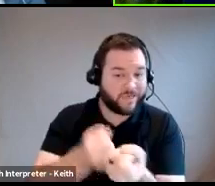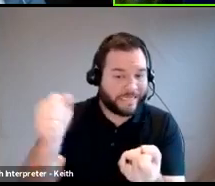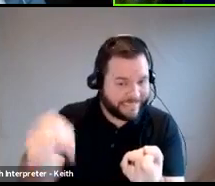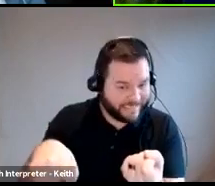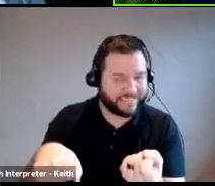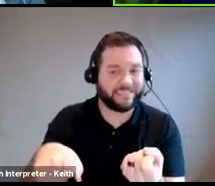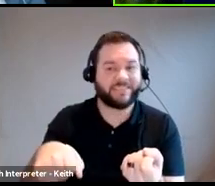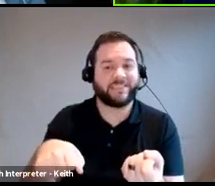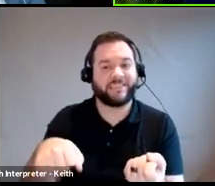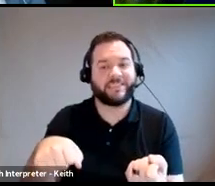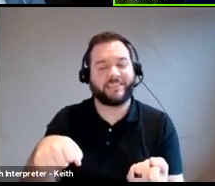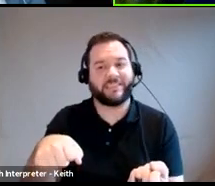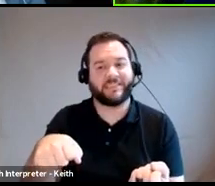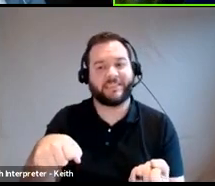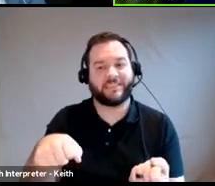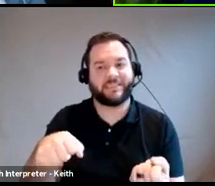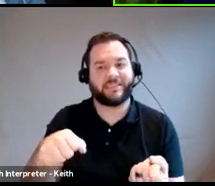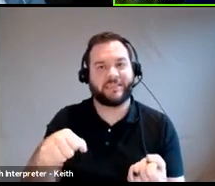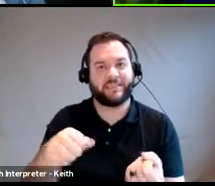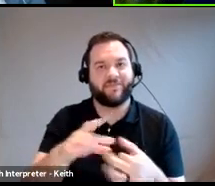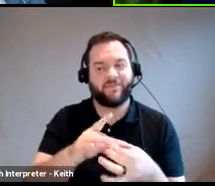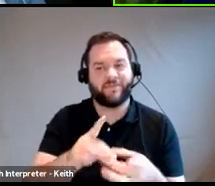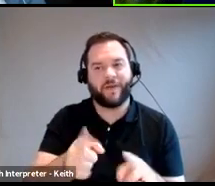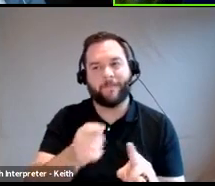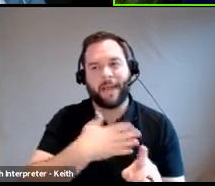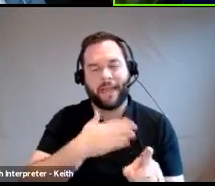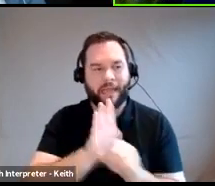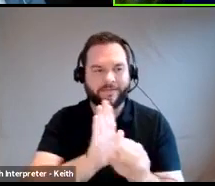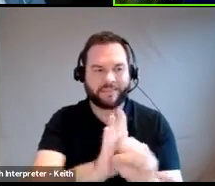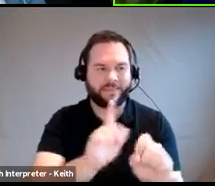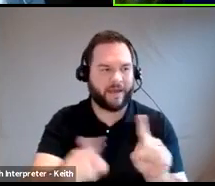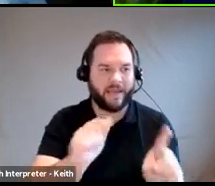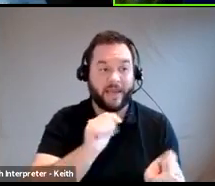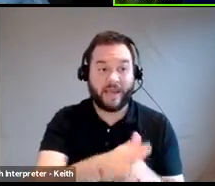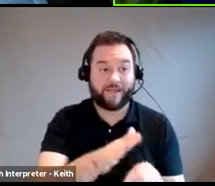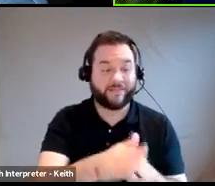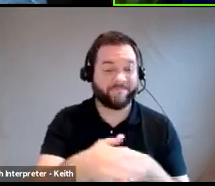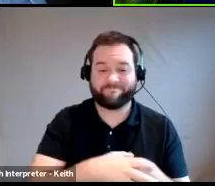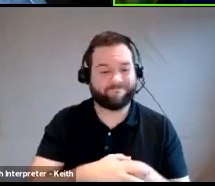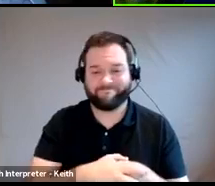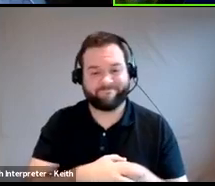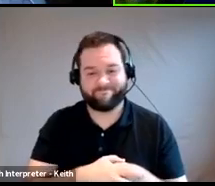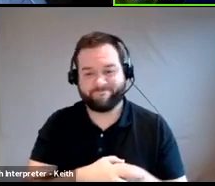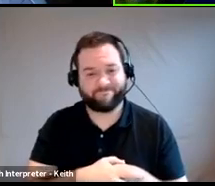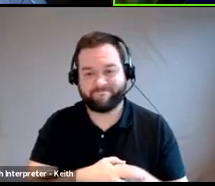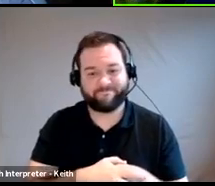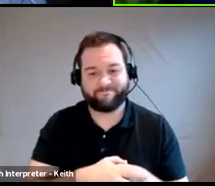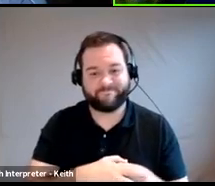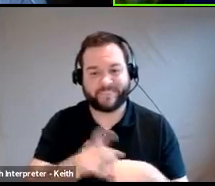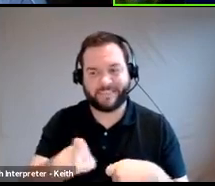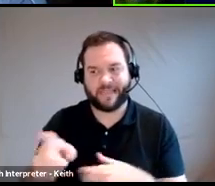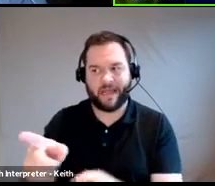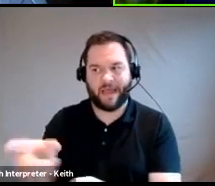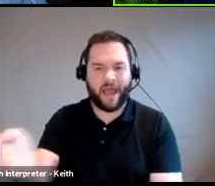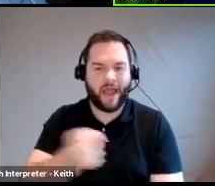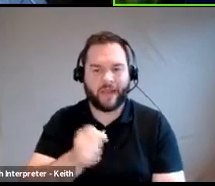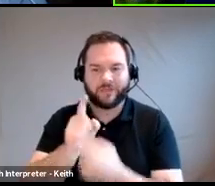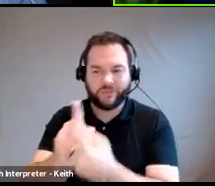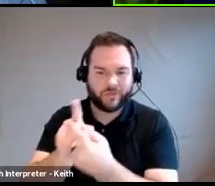And she did get Co And she did get quite a bit of help, based on what. what I did. But it still wasn't enough But it still wasn't enough, like I had to give her outside help